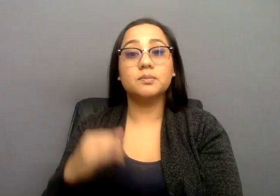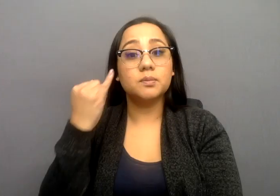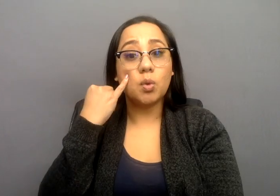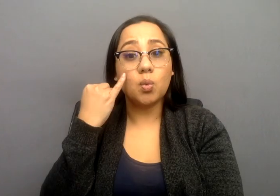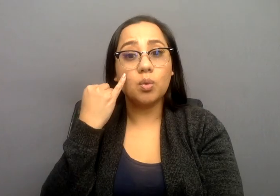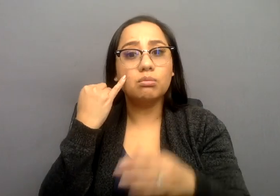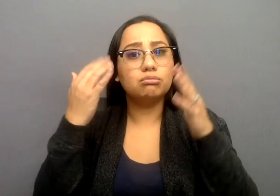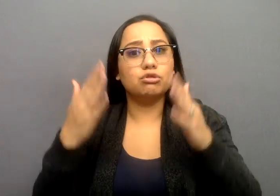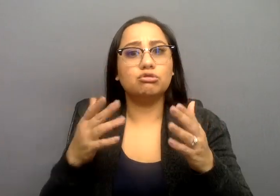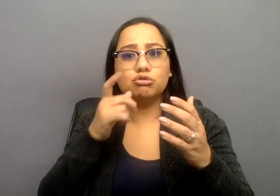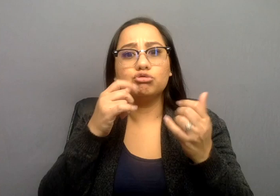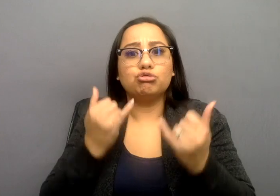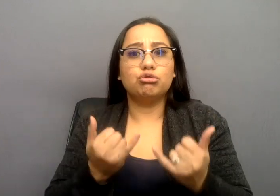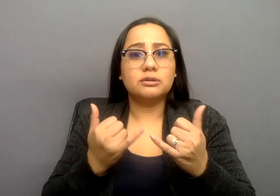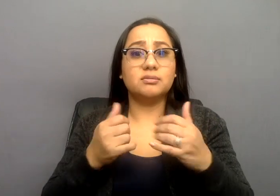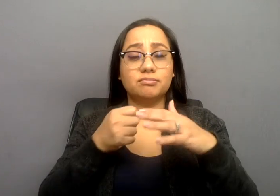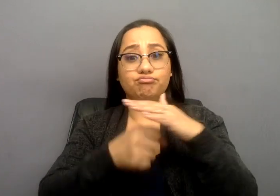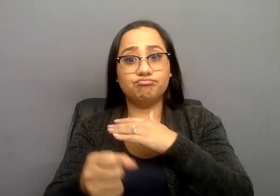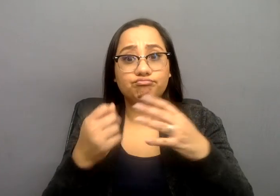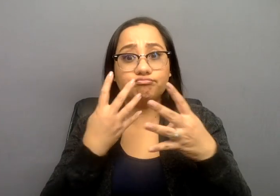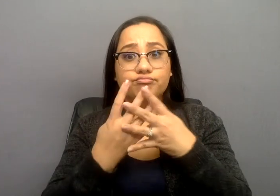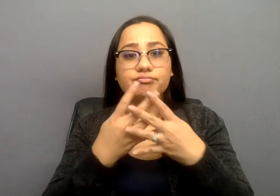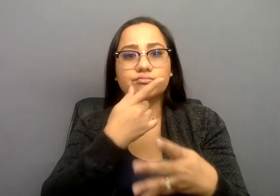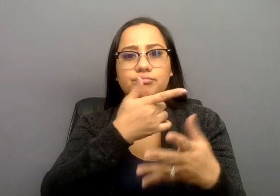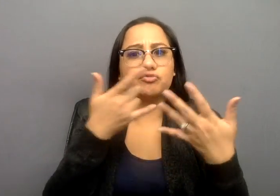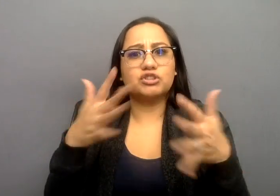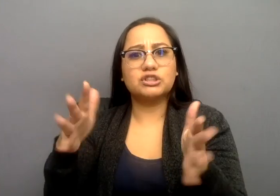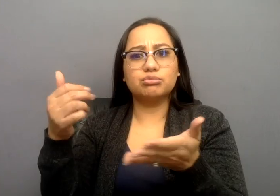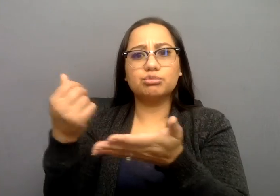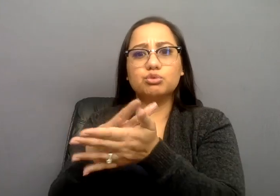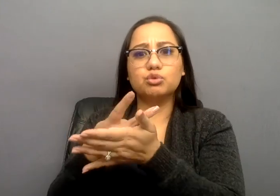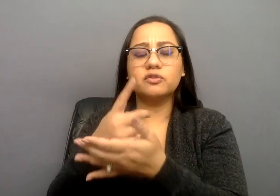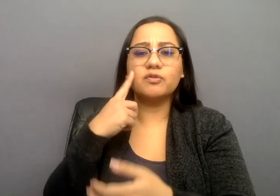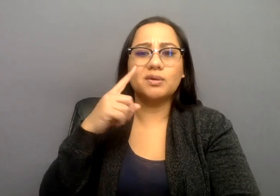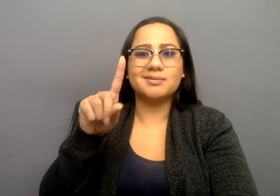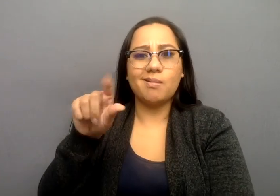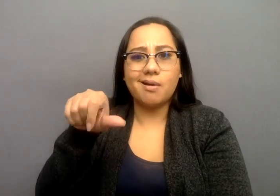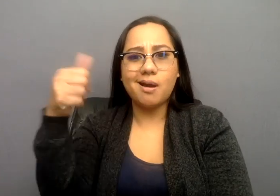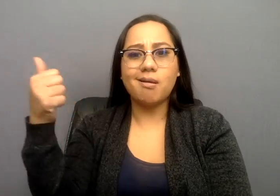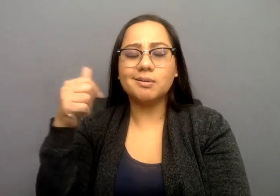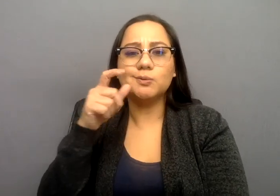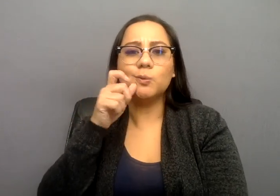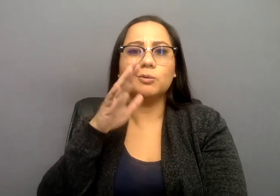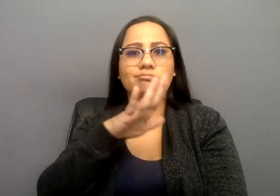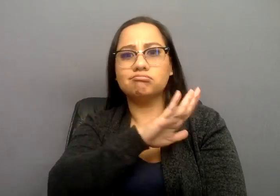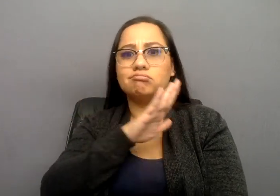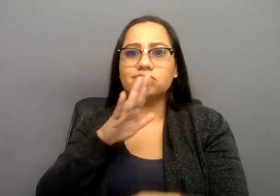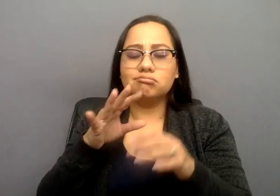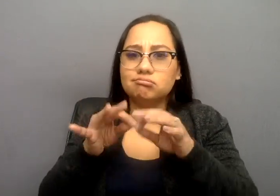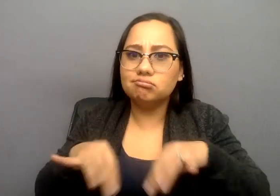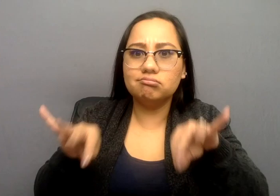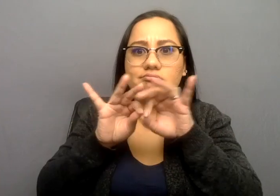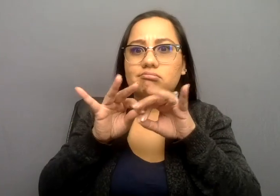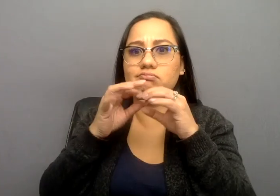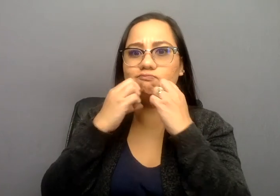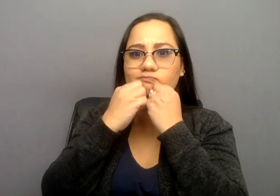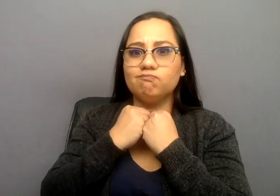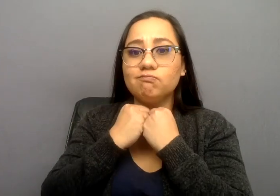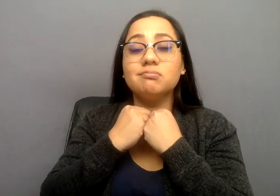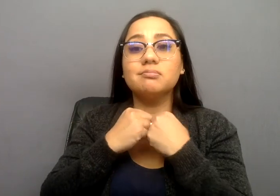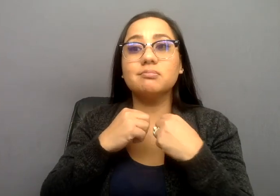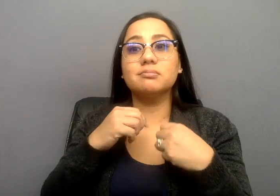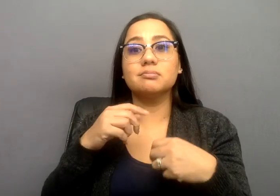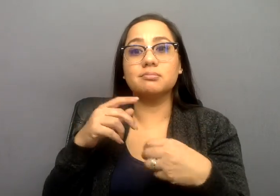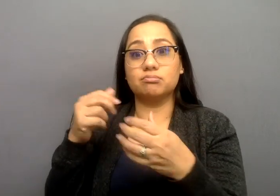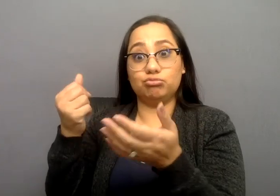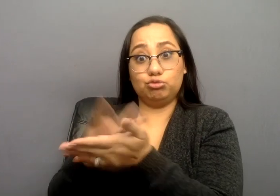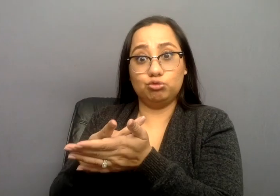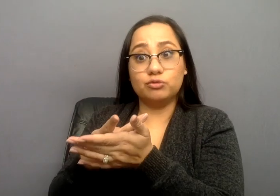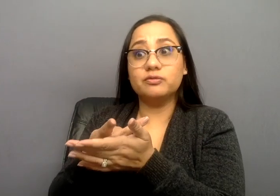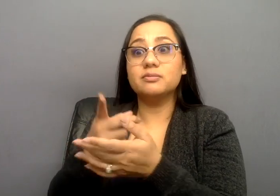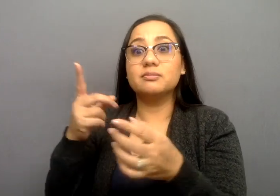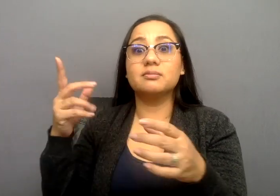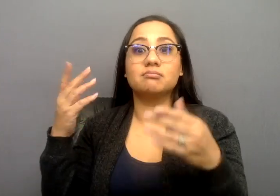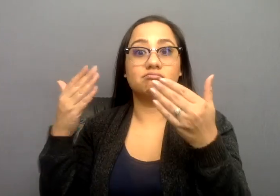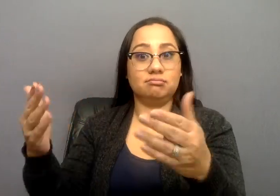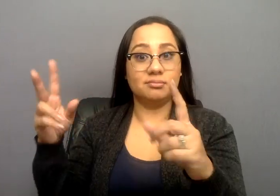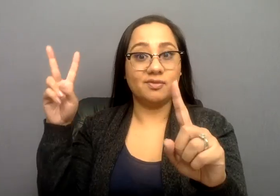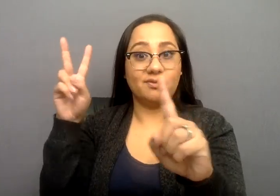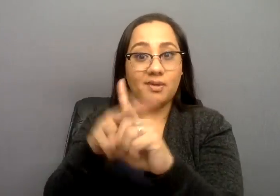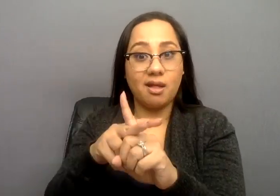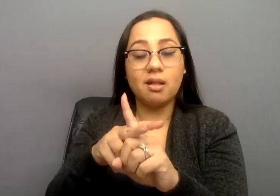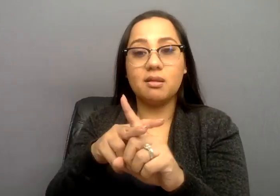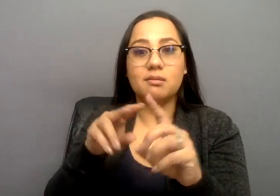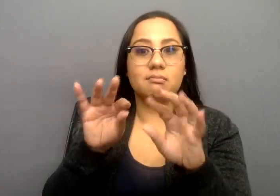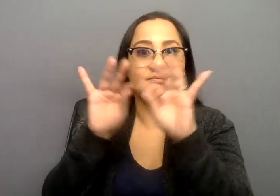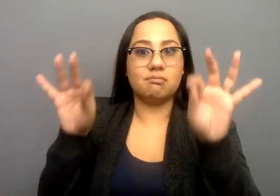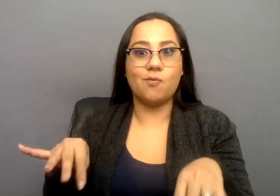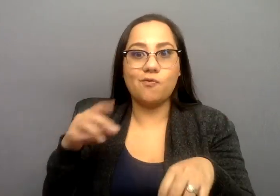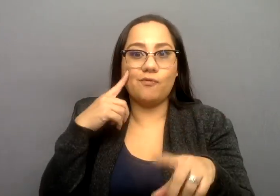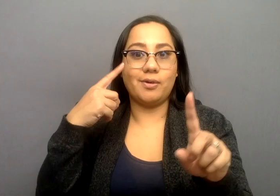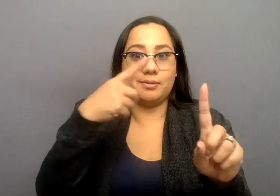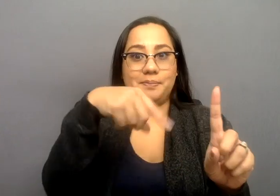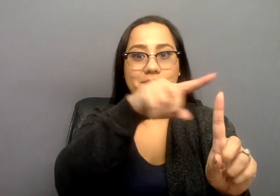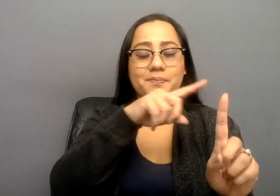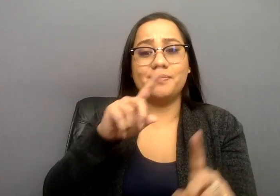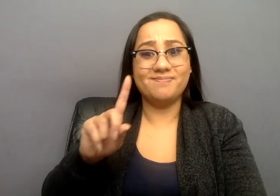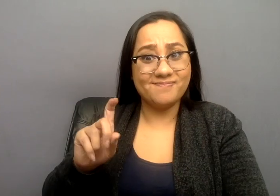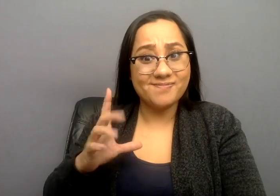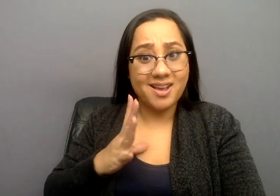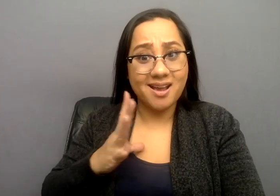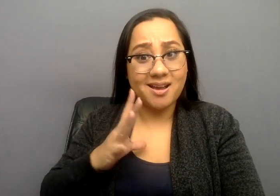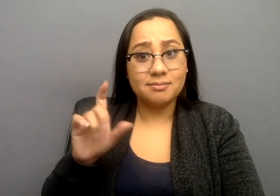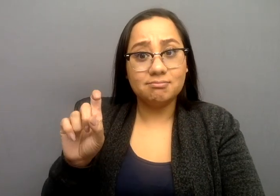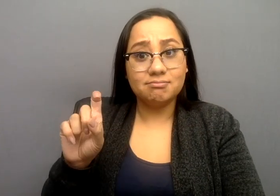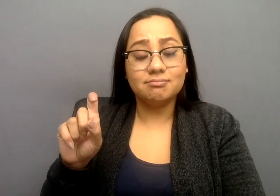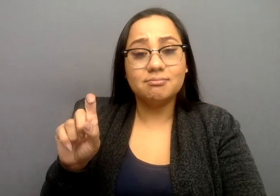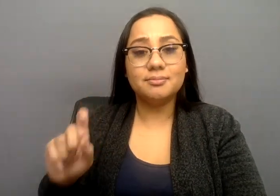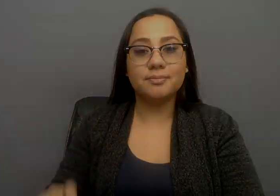Can someone file for a loved one who is incarcerated and has authorized them to file – is that ok?